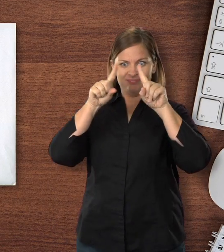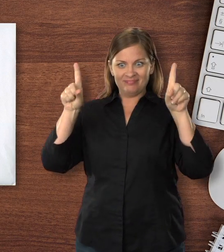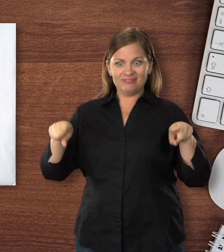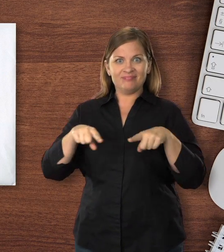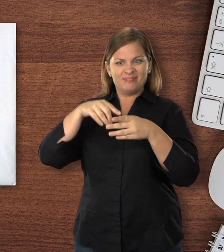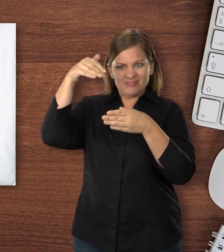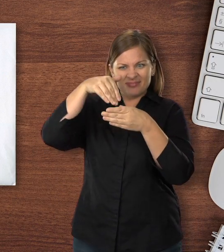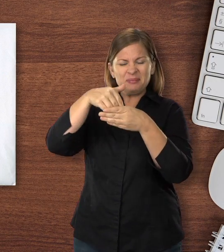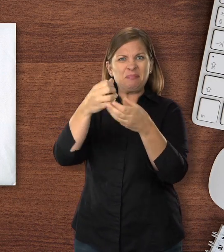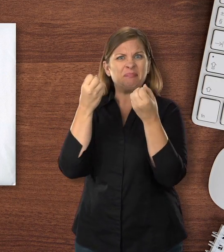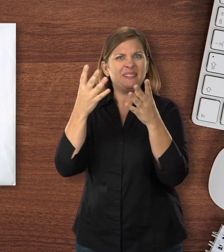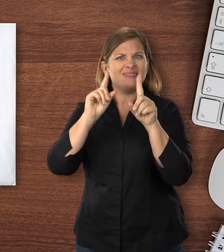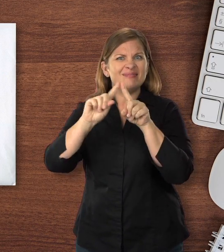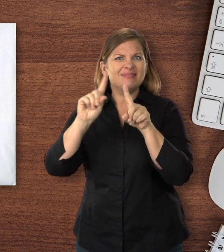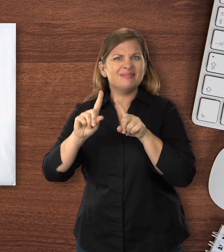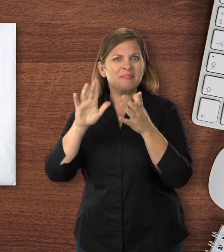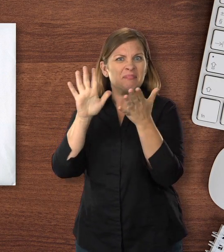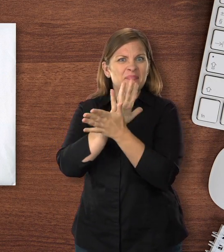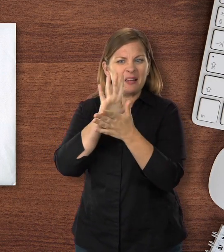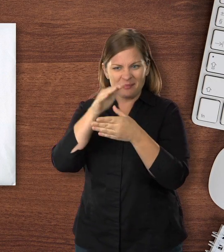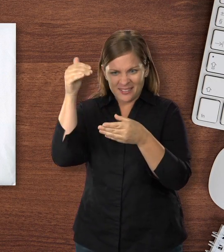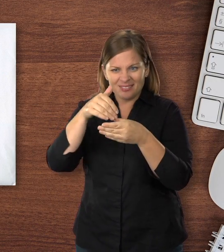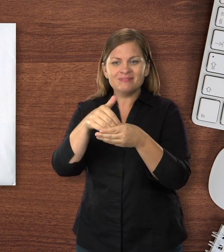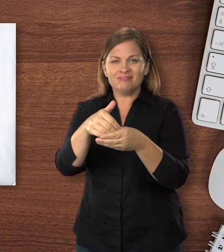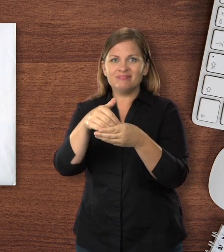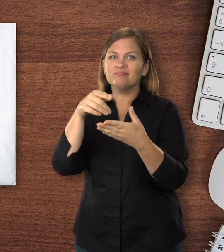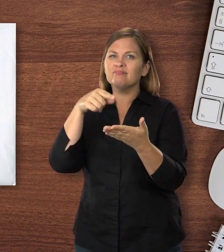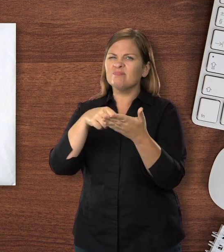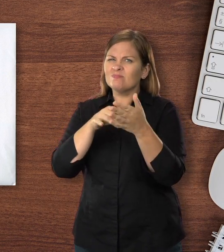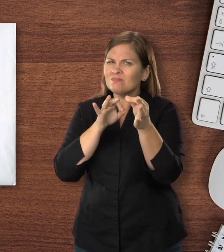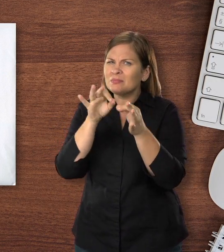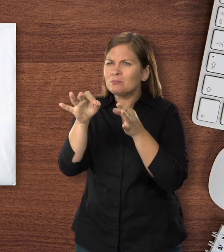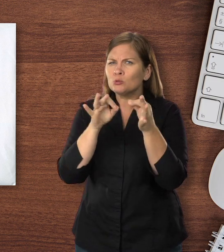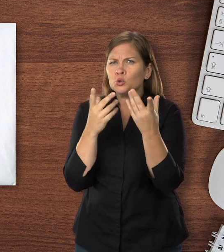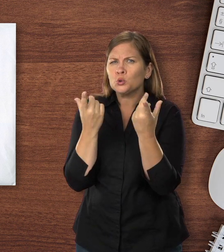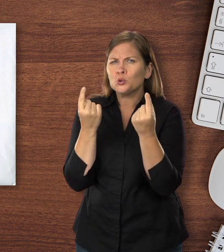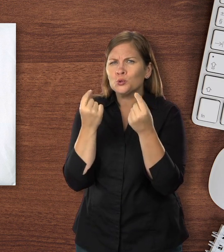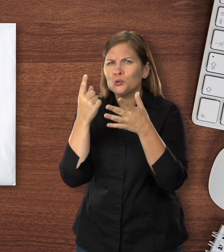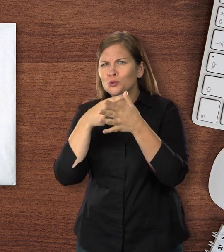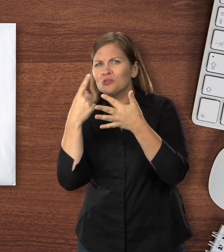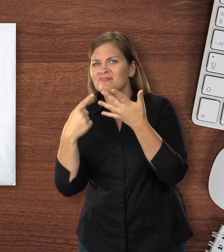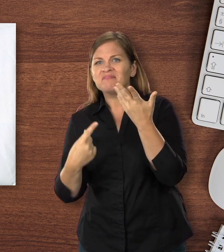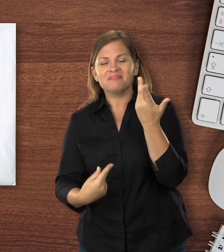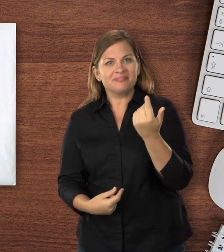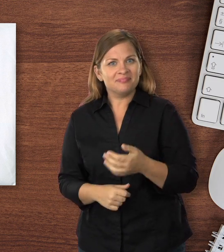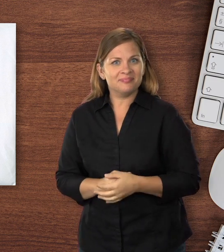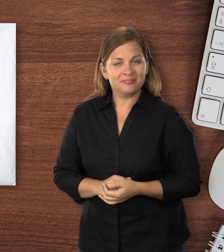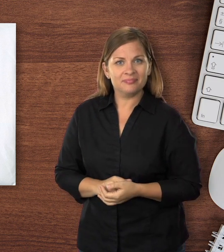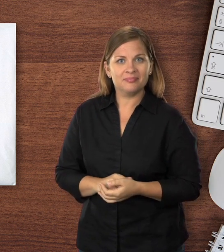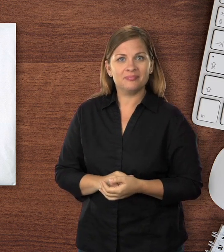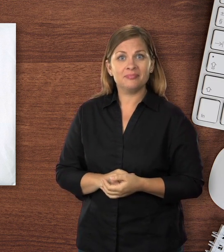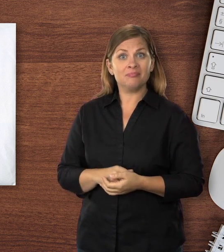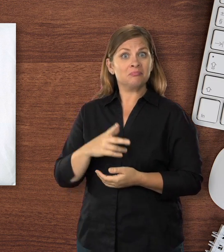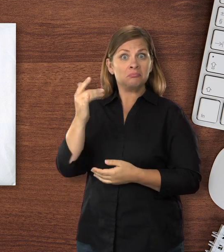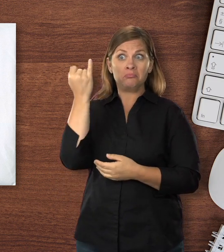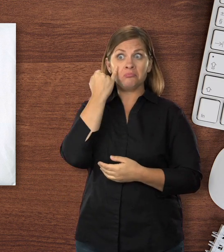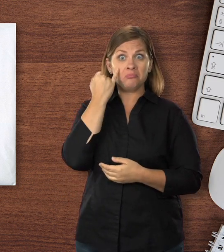This video helps you figure out what to do with all of the materials you received in the mail along with your absentee ballot.